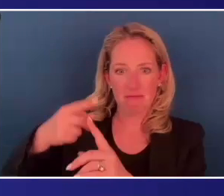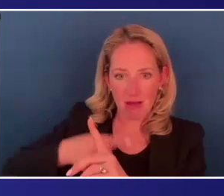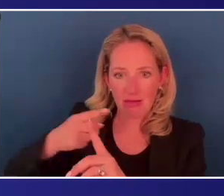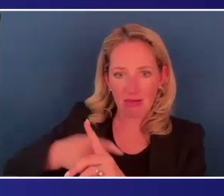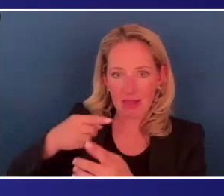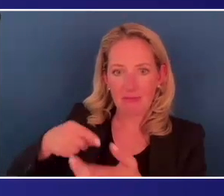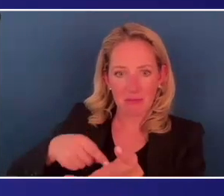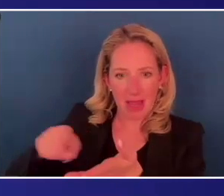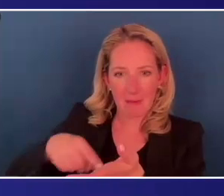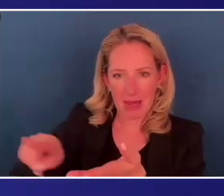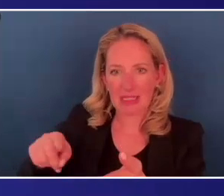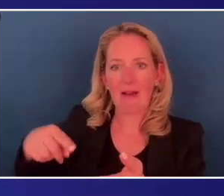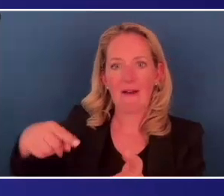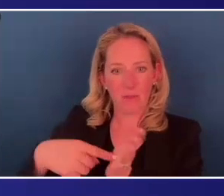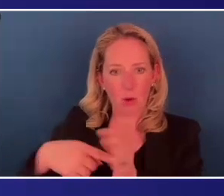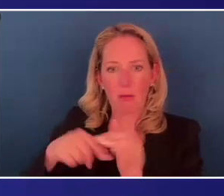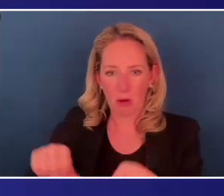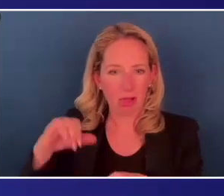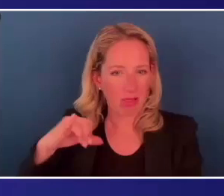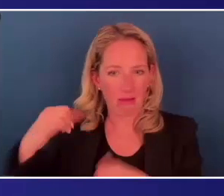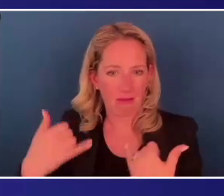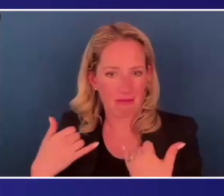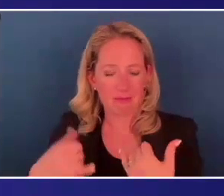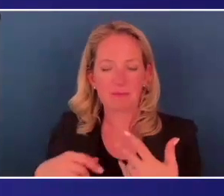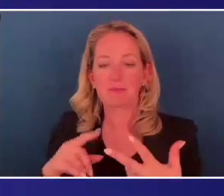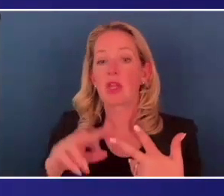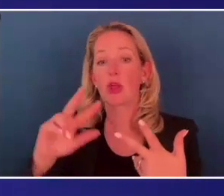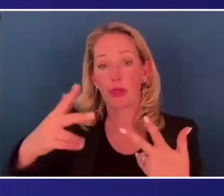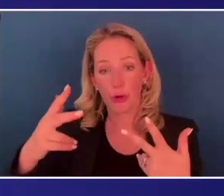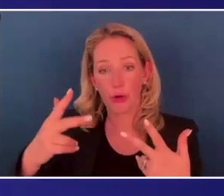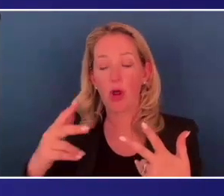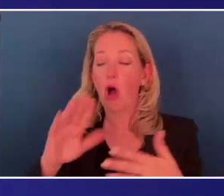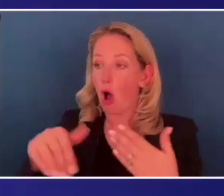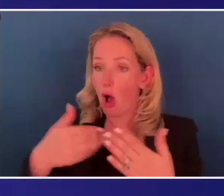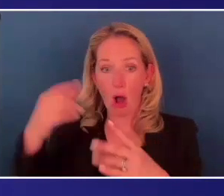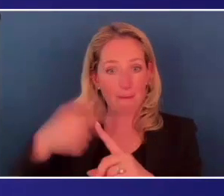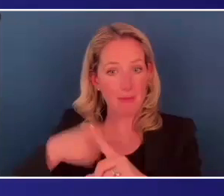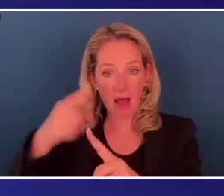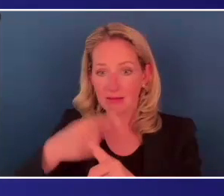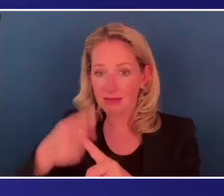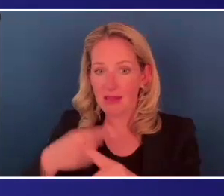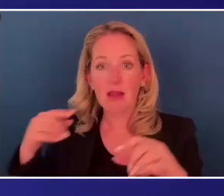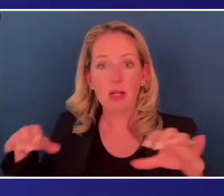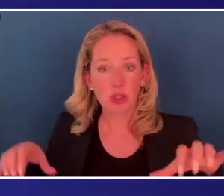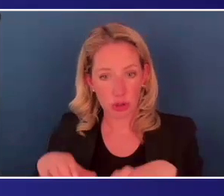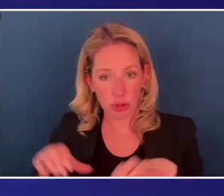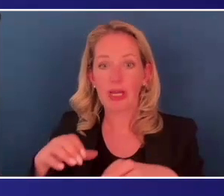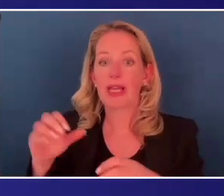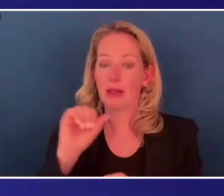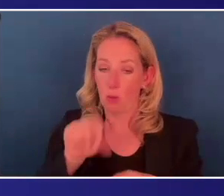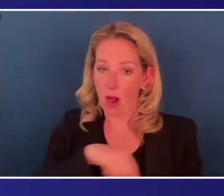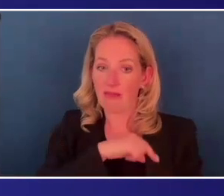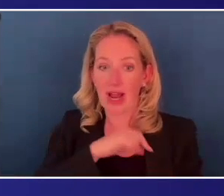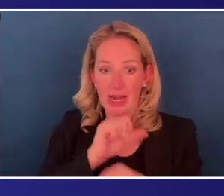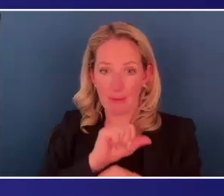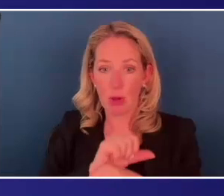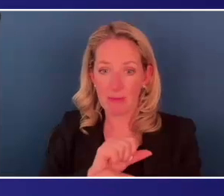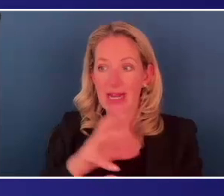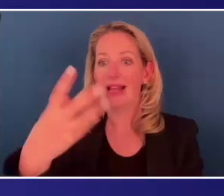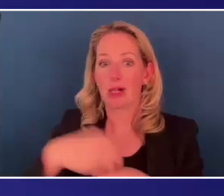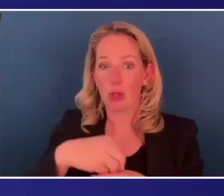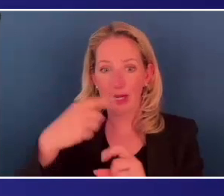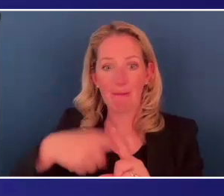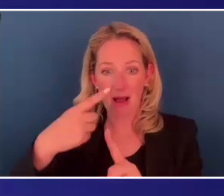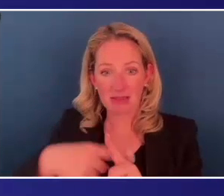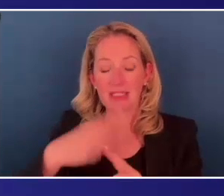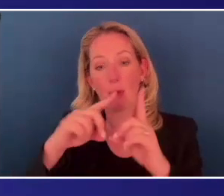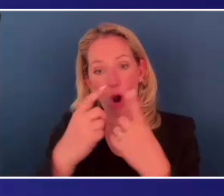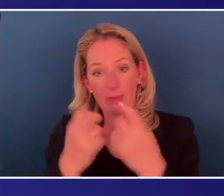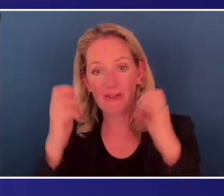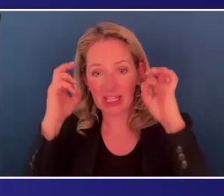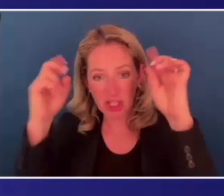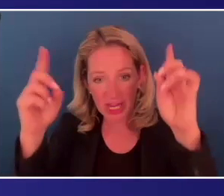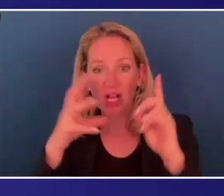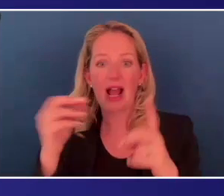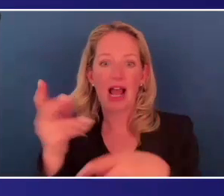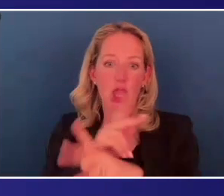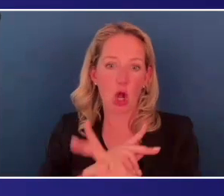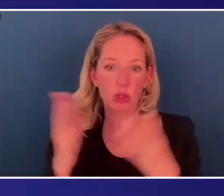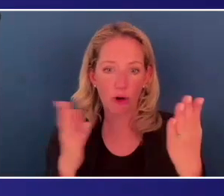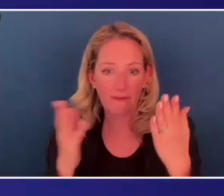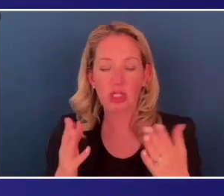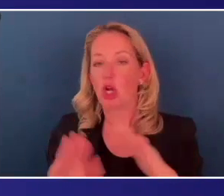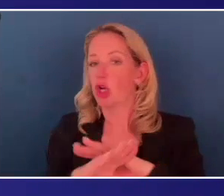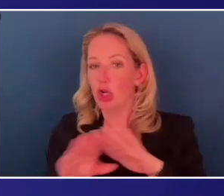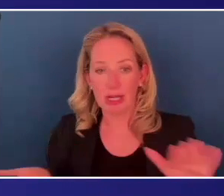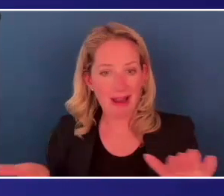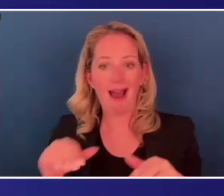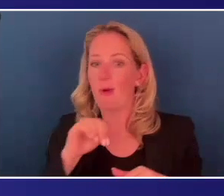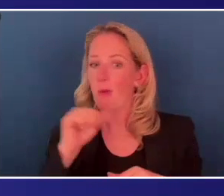3, rd give borrowers credit for all months during which they have performed qualifying employment, including those months in which the Department of Education or a loan servicer could not or would not accept a payment.